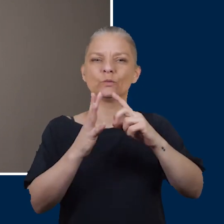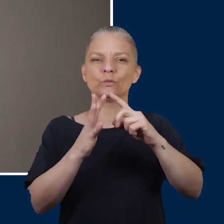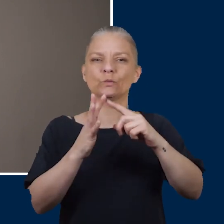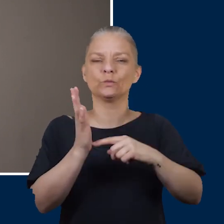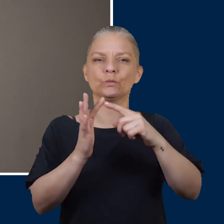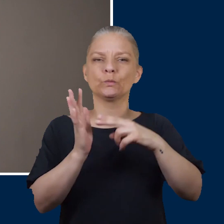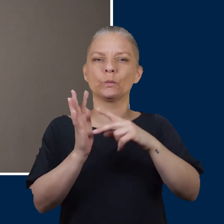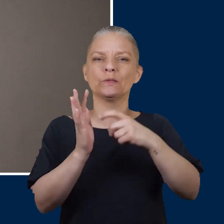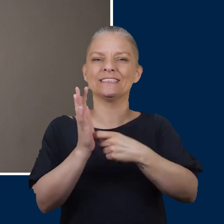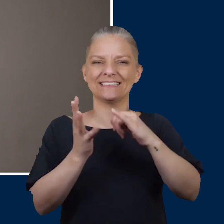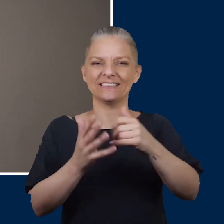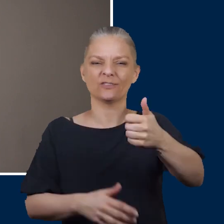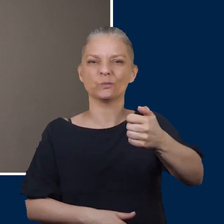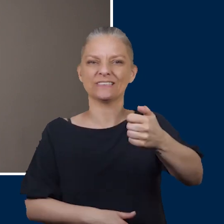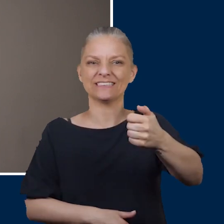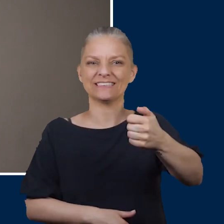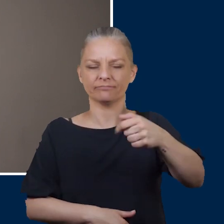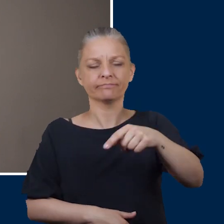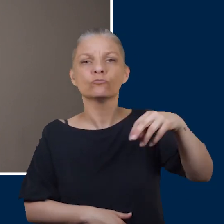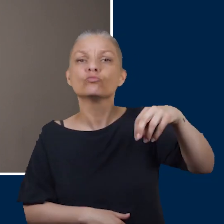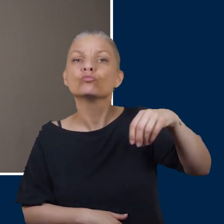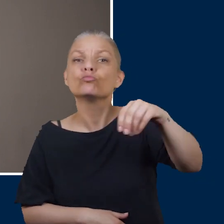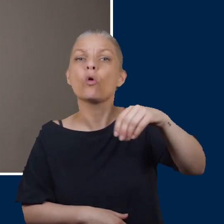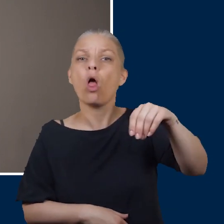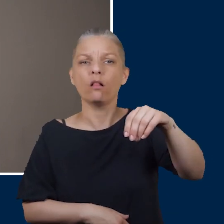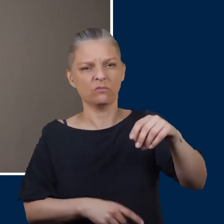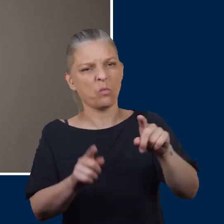Salt is something that's taking too much of can lead to high blood pressure.